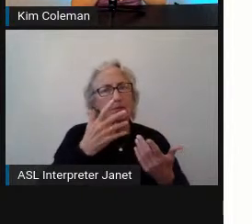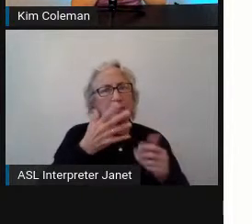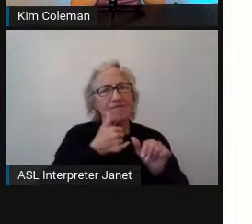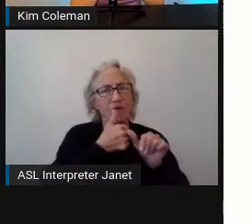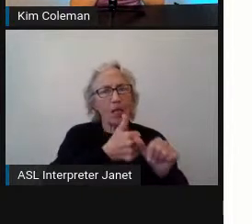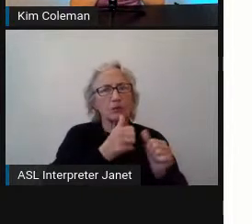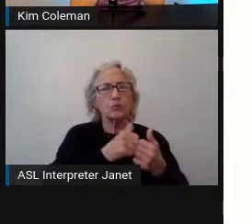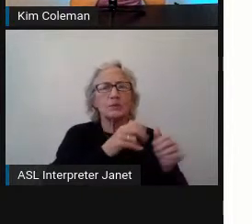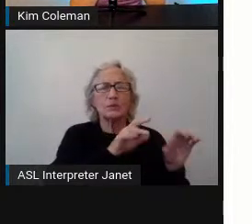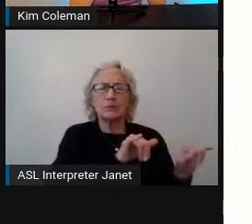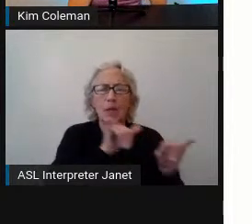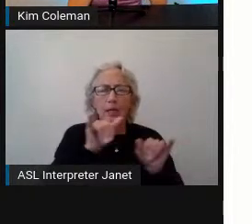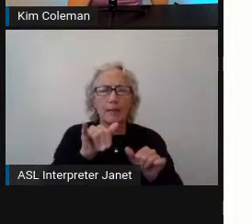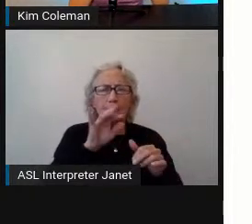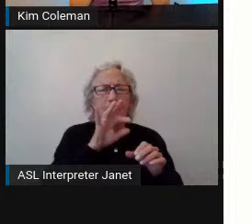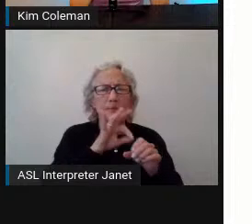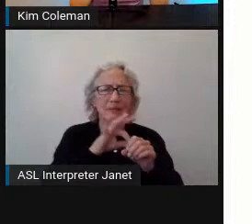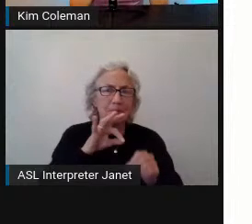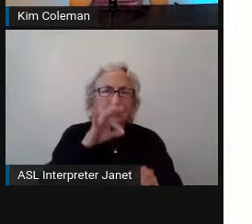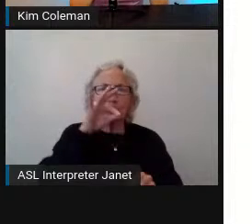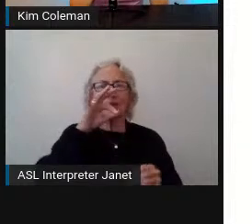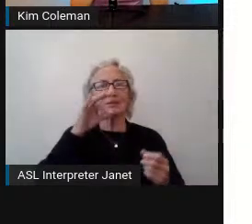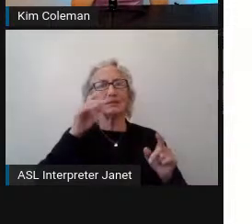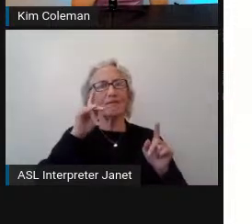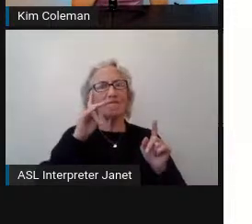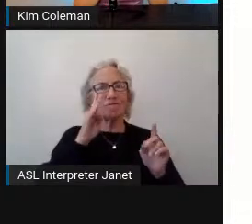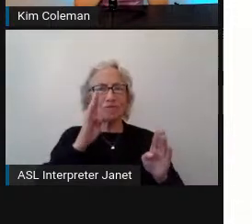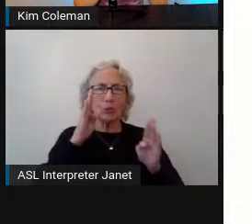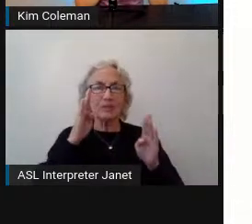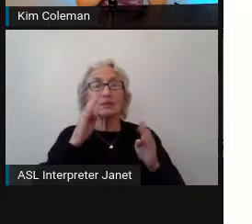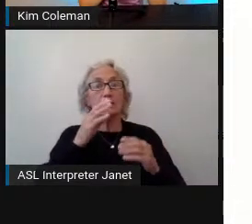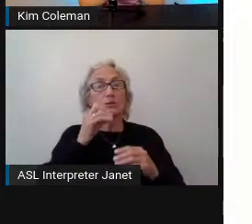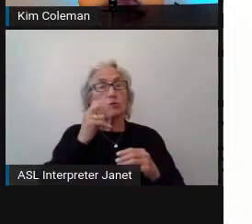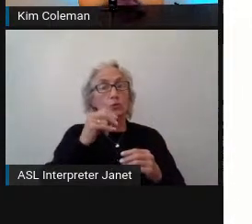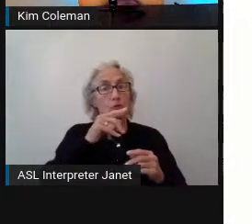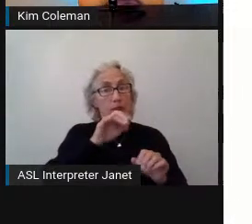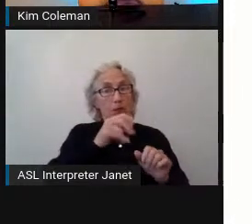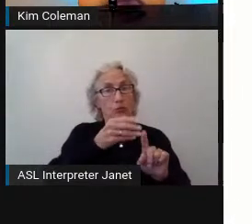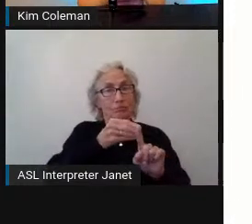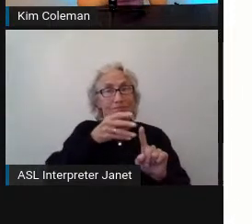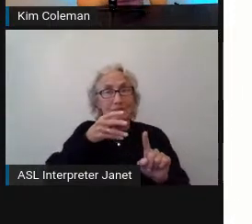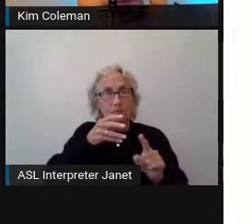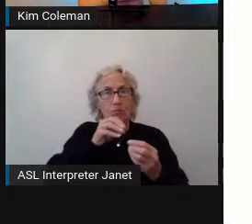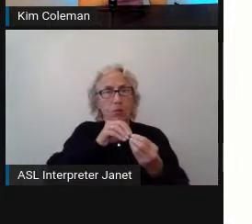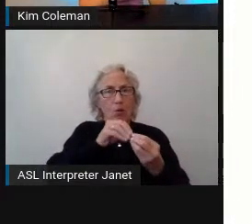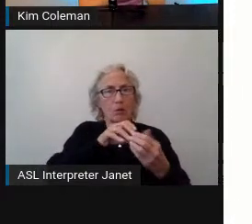focus on accessibility in general might imply that the extension themselves carry through that same spirited and focus. So to that and could you